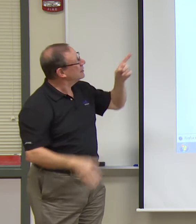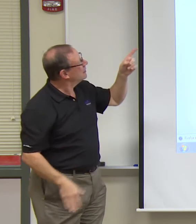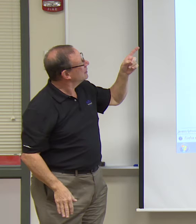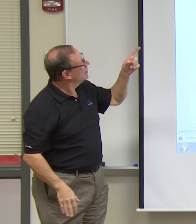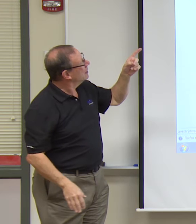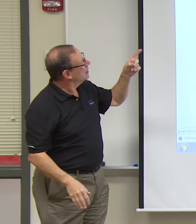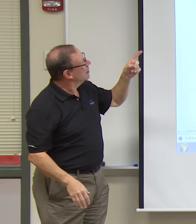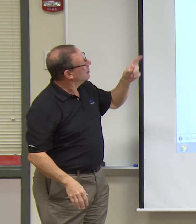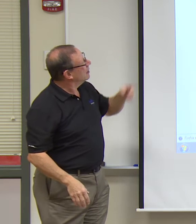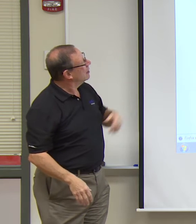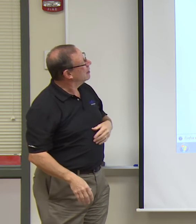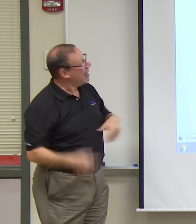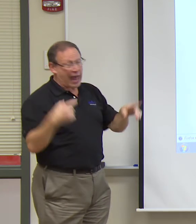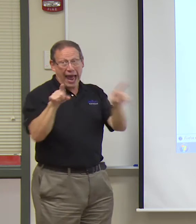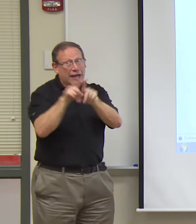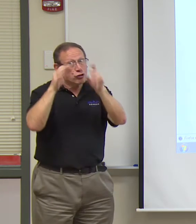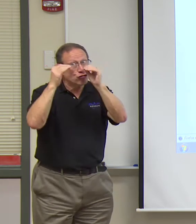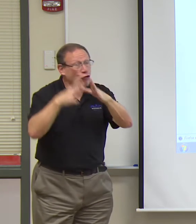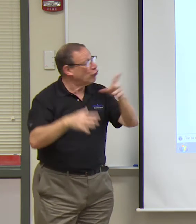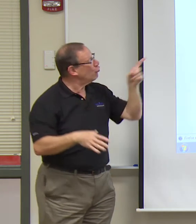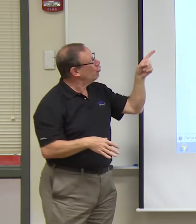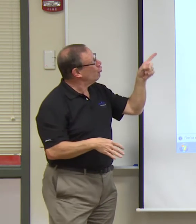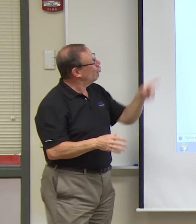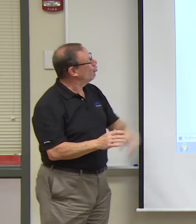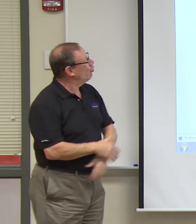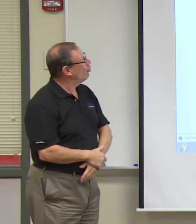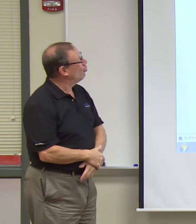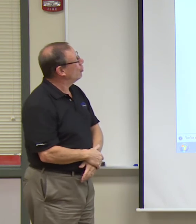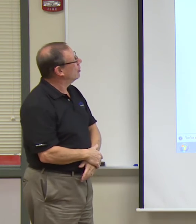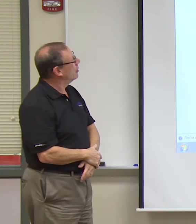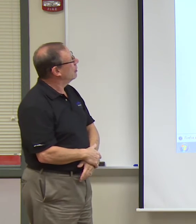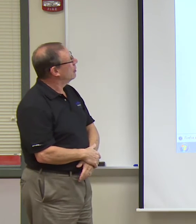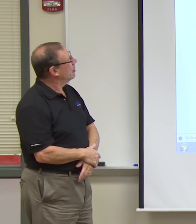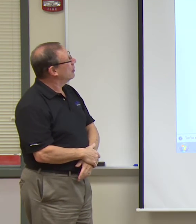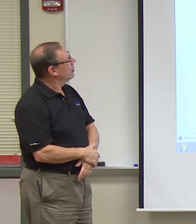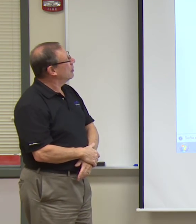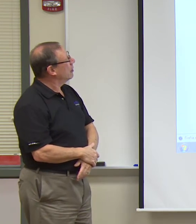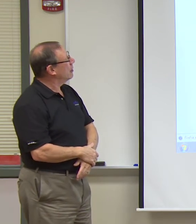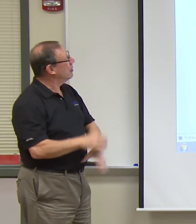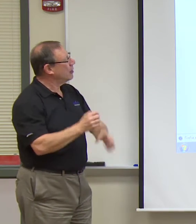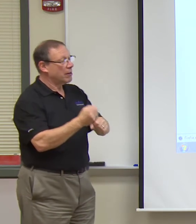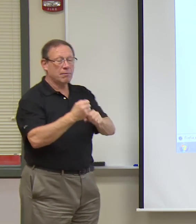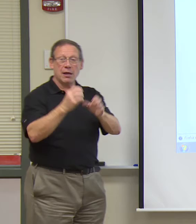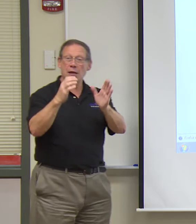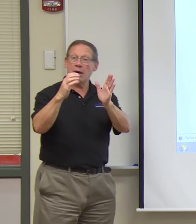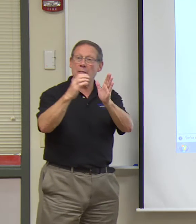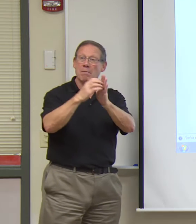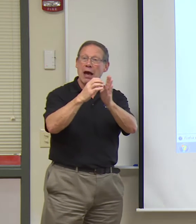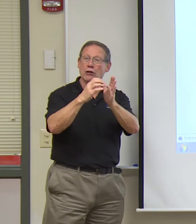as the instructor and made that module draft, students wouldn't see any of it.